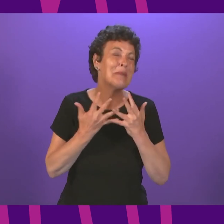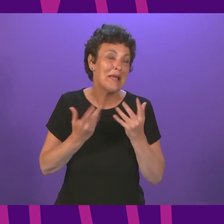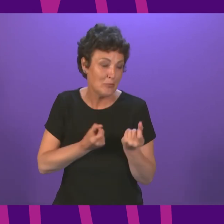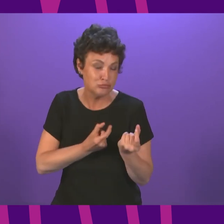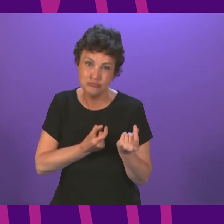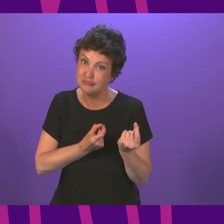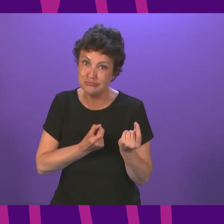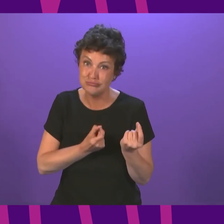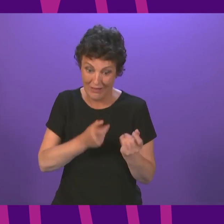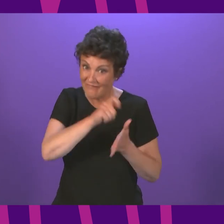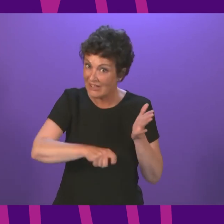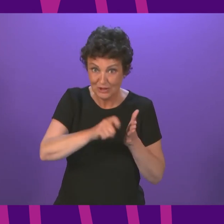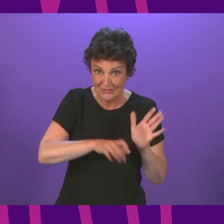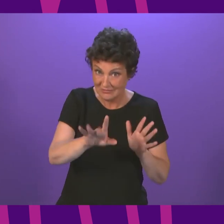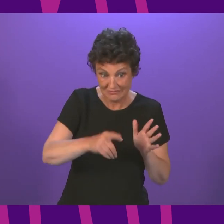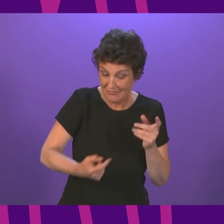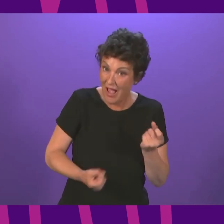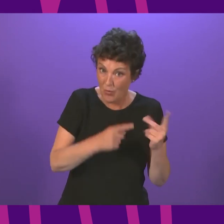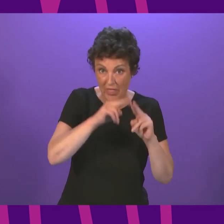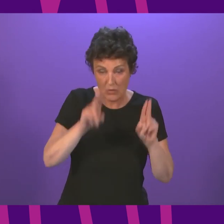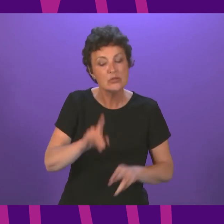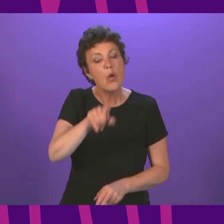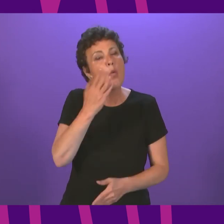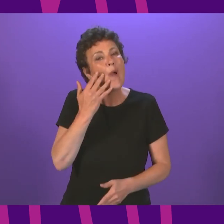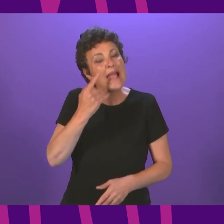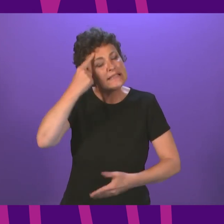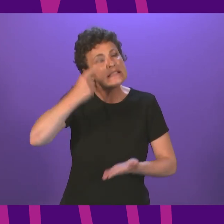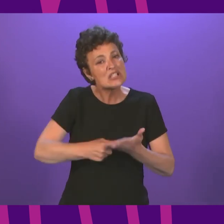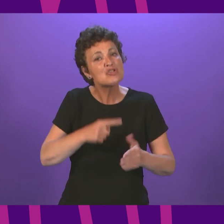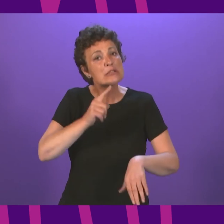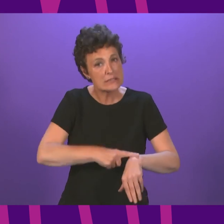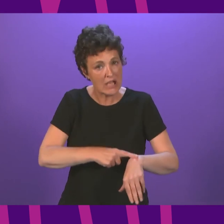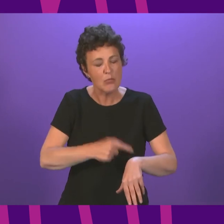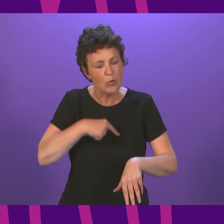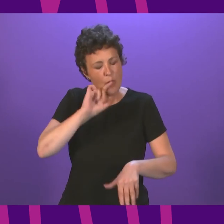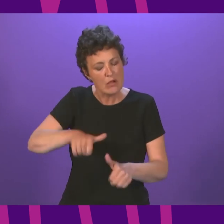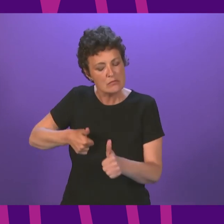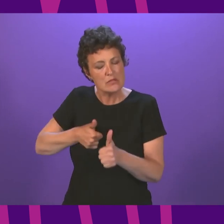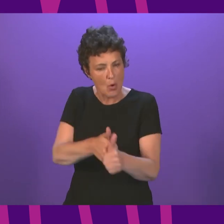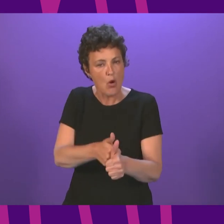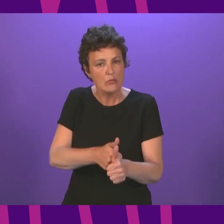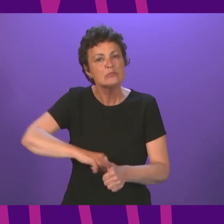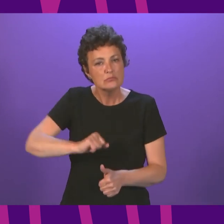Let me turn to the substance of the debate. Ariane Burgess made a number of comments about